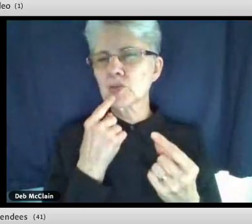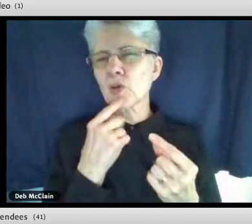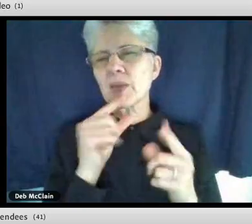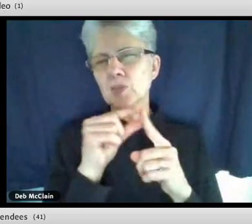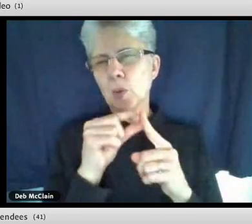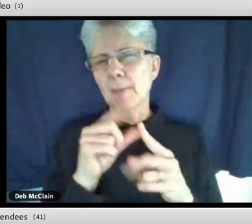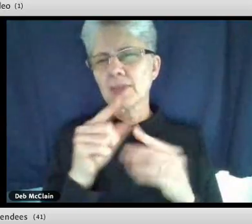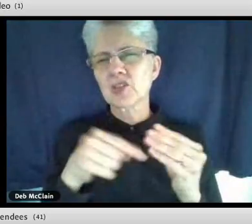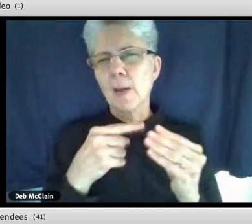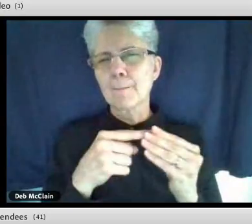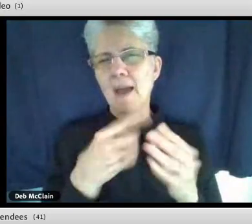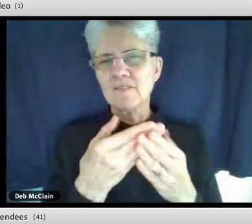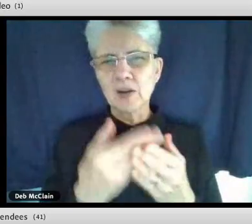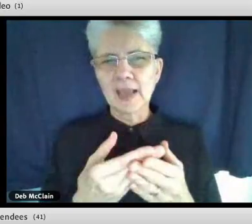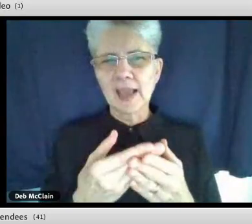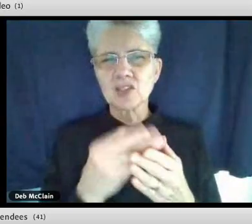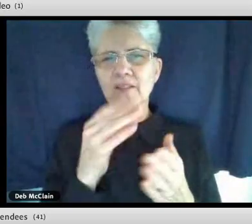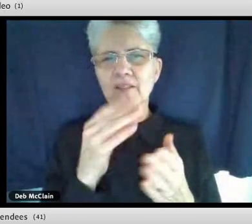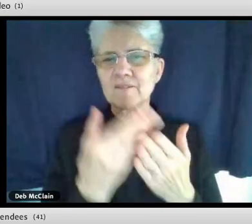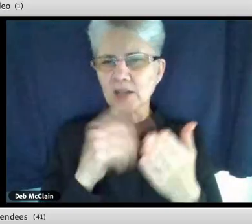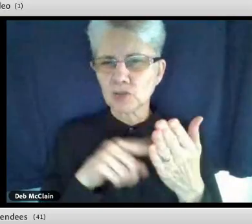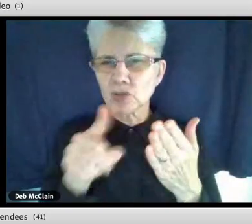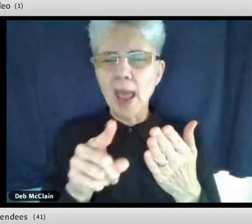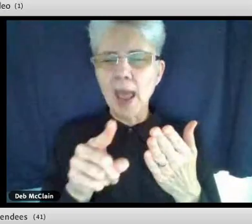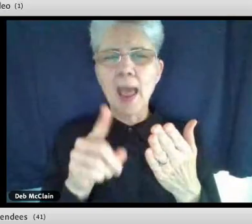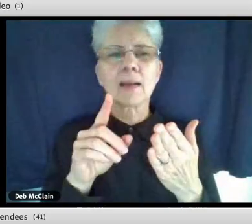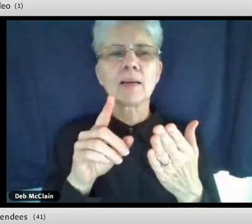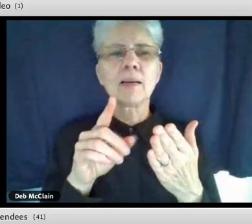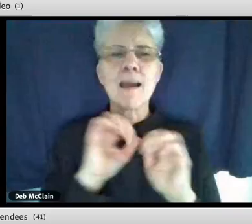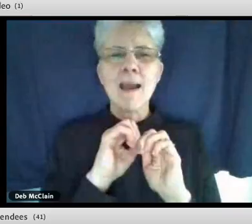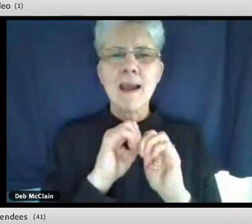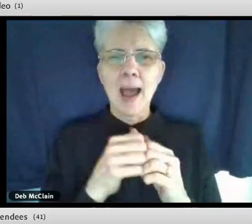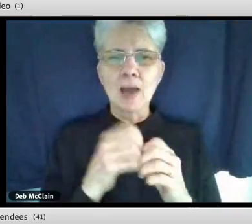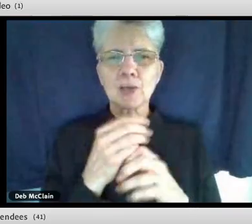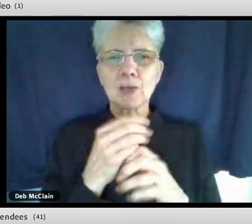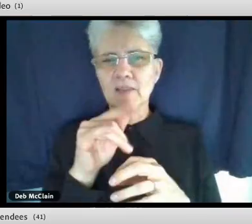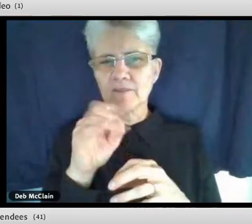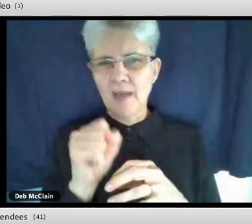what do you do? And so it's just some terminology about verification and fact checking, you know,